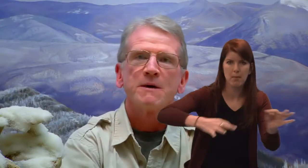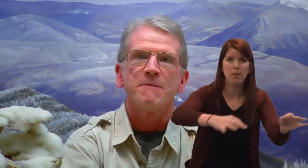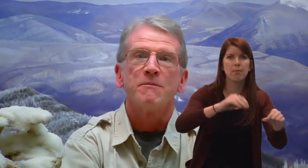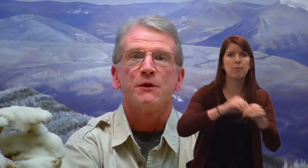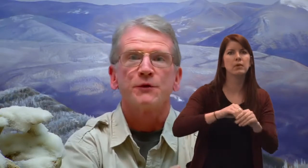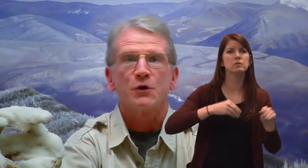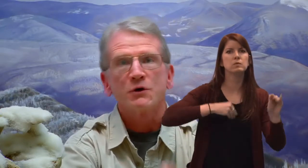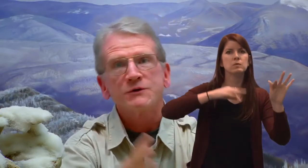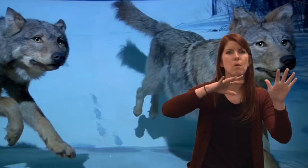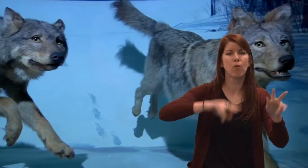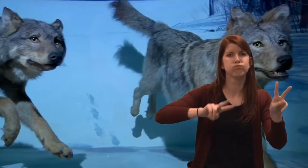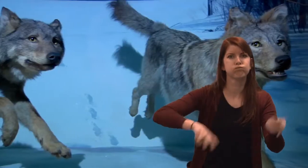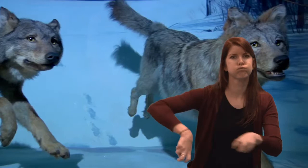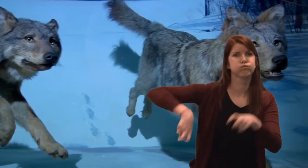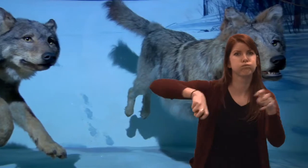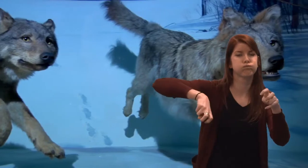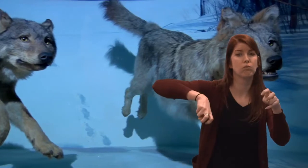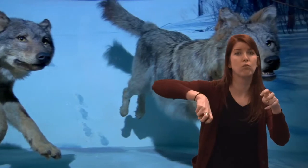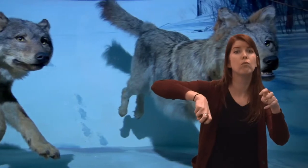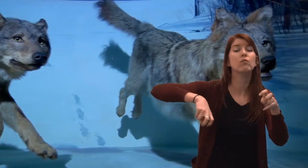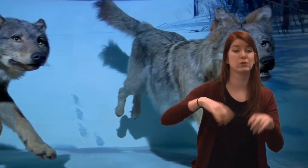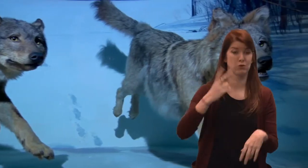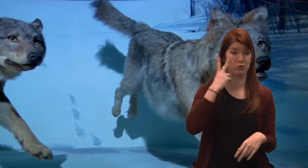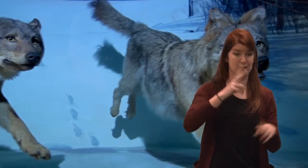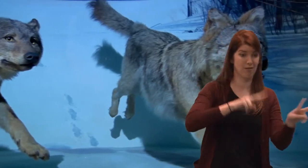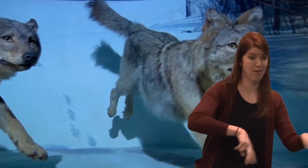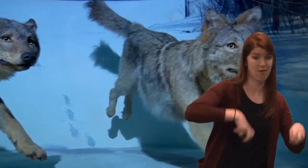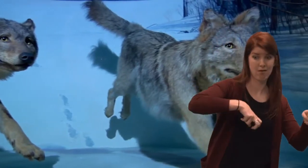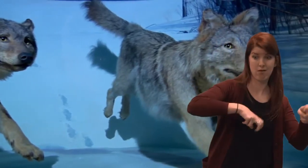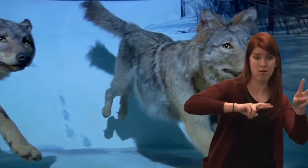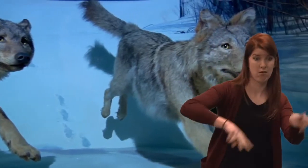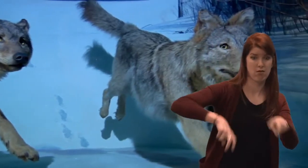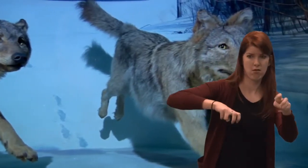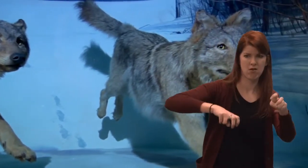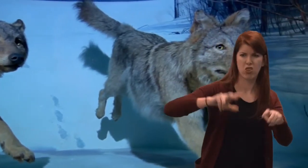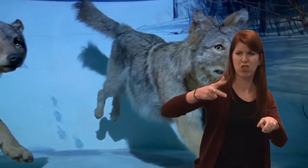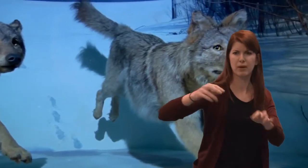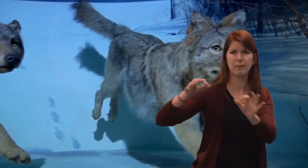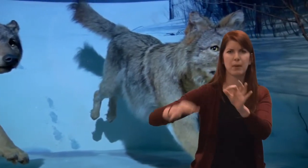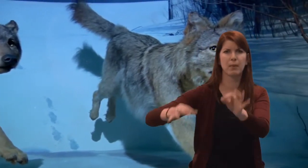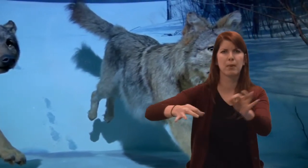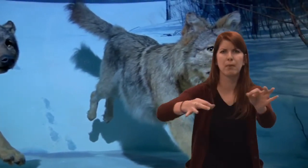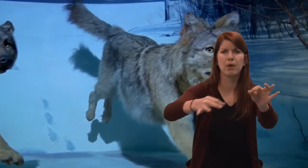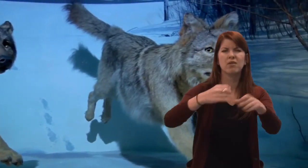The third set of prints, off the animals' right, have been made by a very different animal